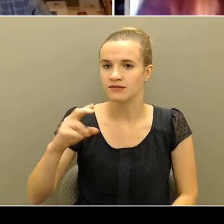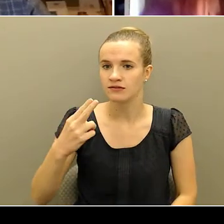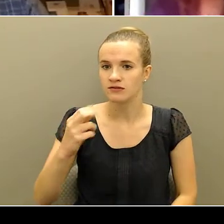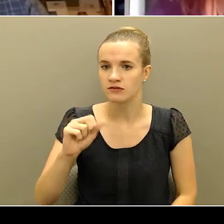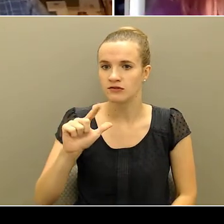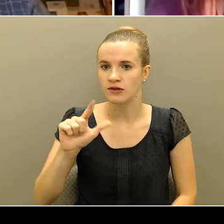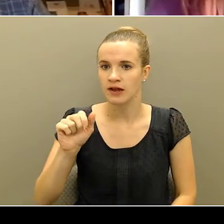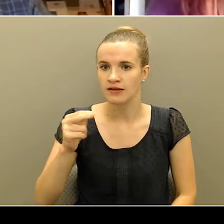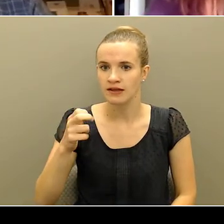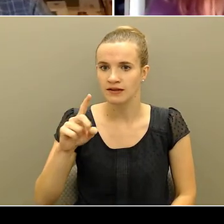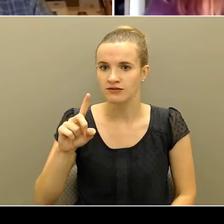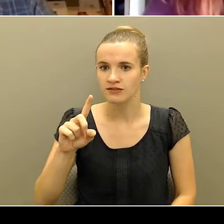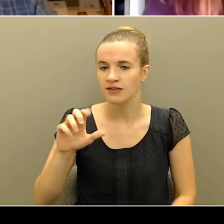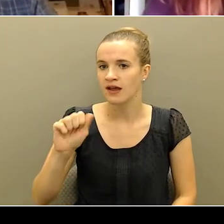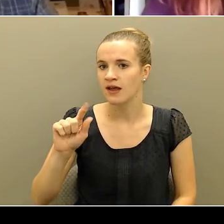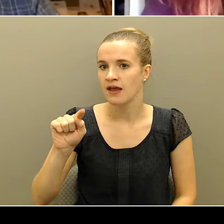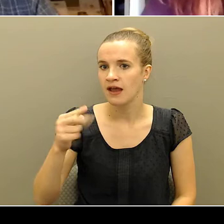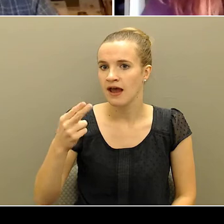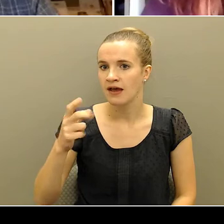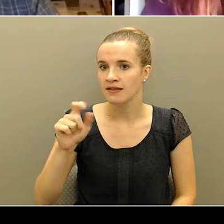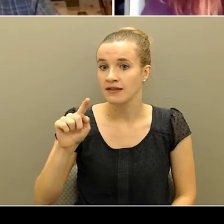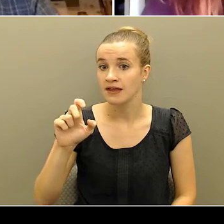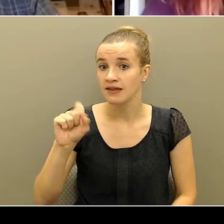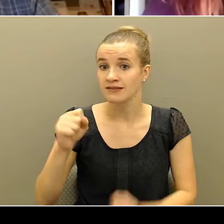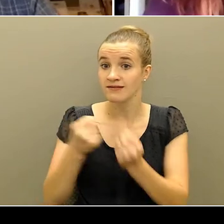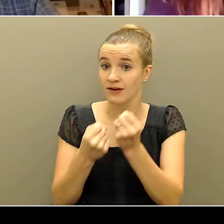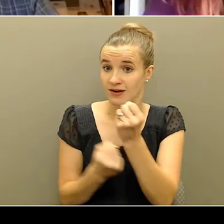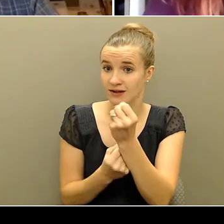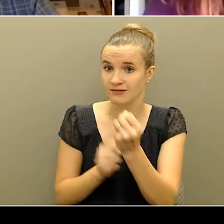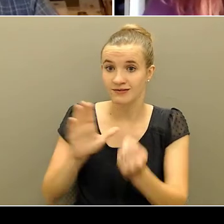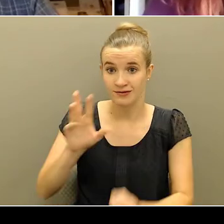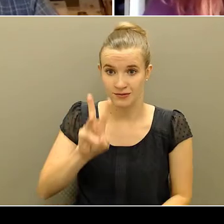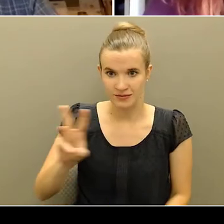Ashley: And then there's the, in the San Francisco Bay Area, there's an